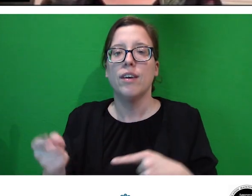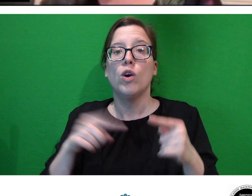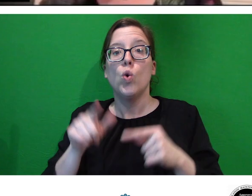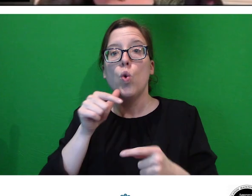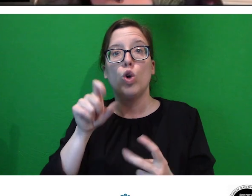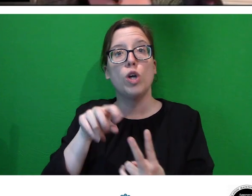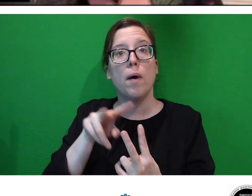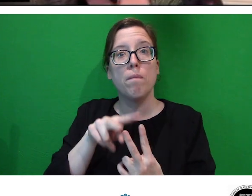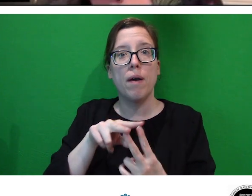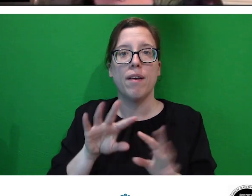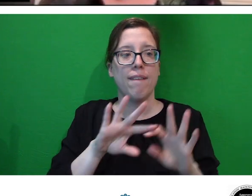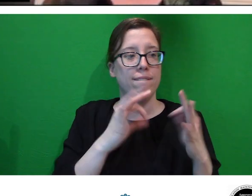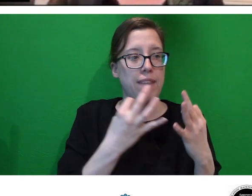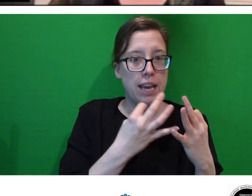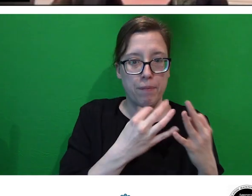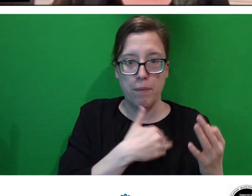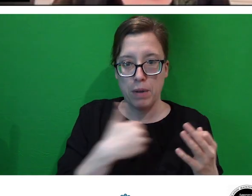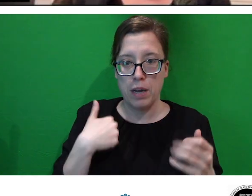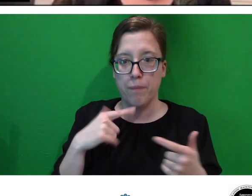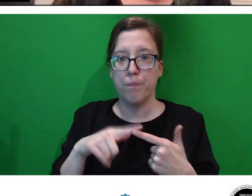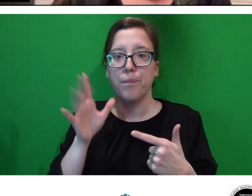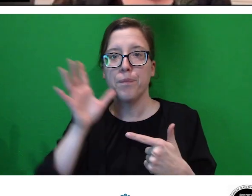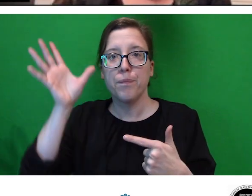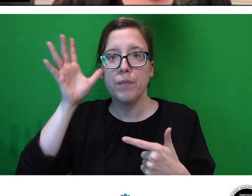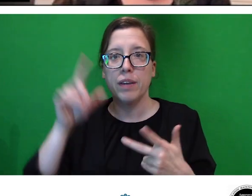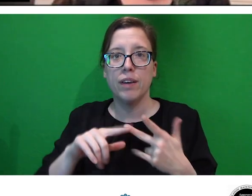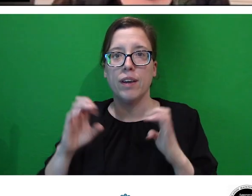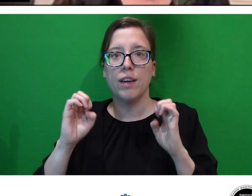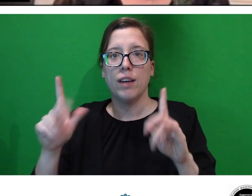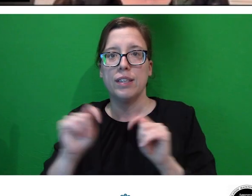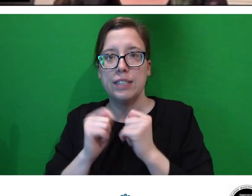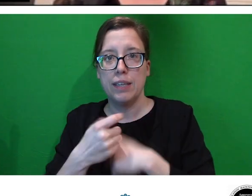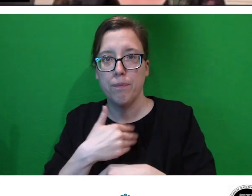you will shape communication skills. We need to get going. I'm getting